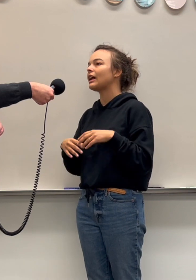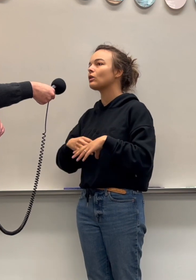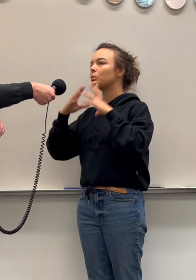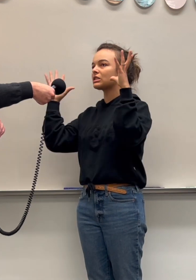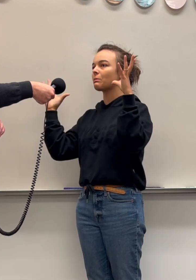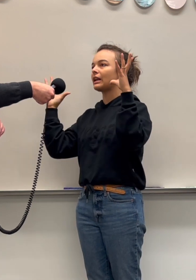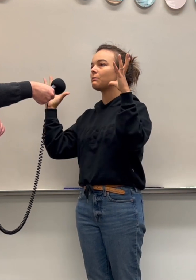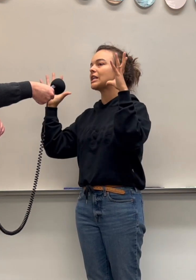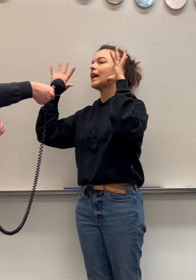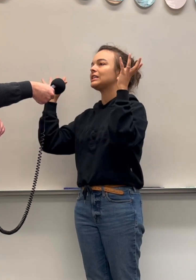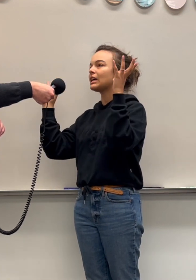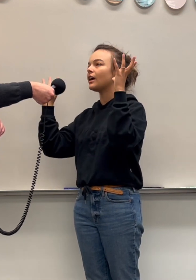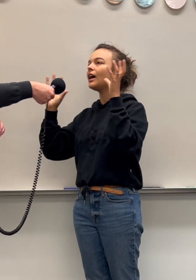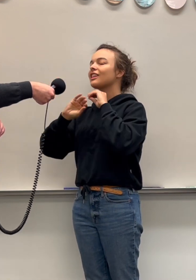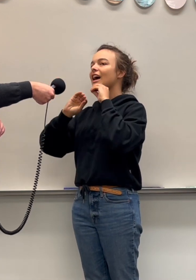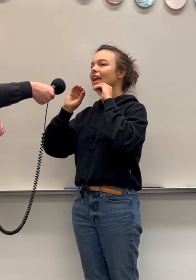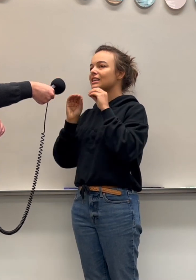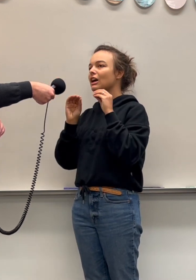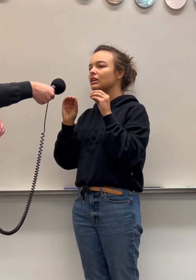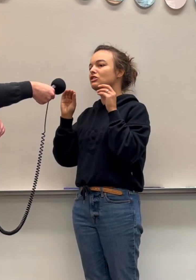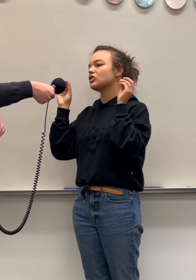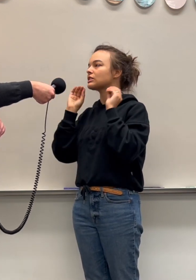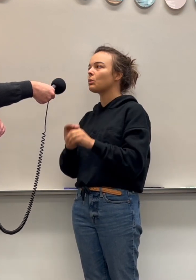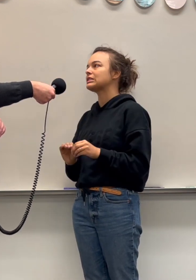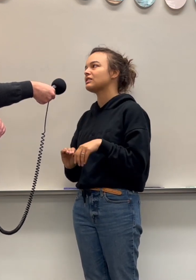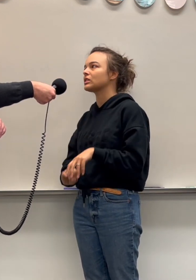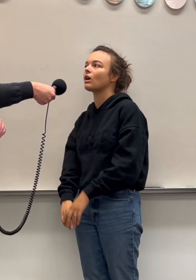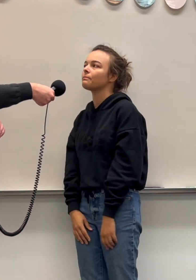it kind of opens their mind up to that idea that ASL is not just a one-size-fits all